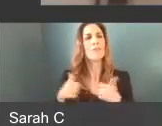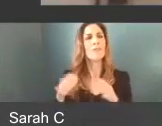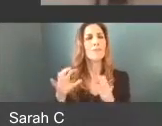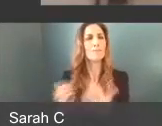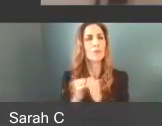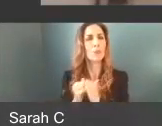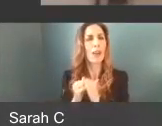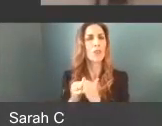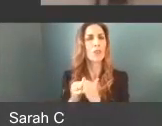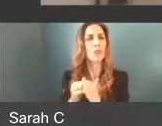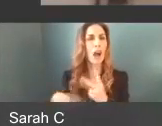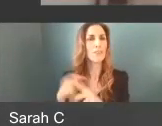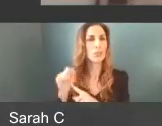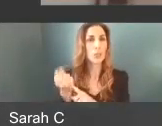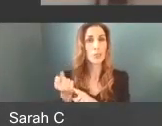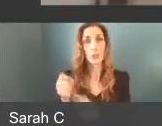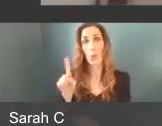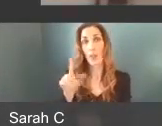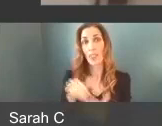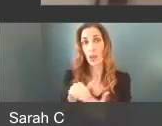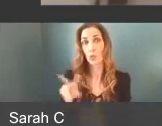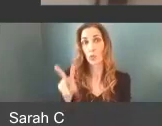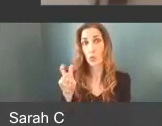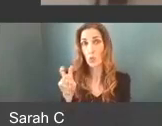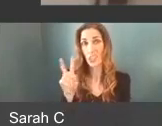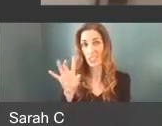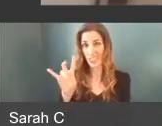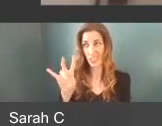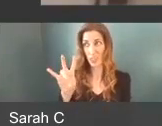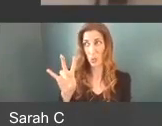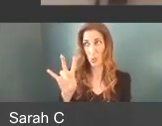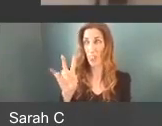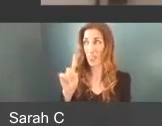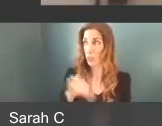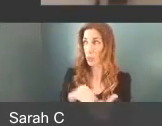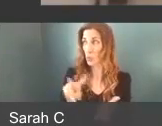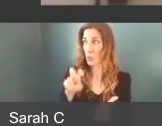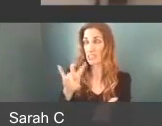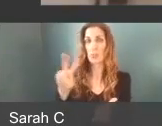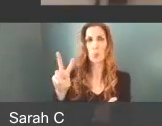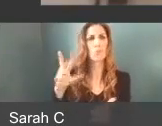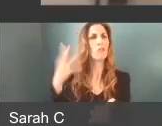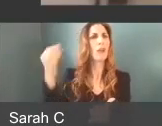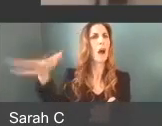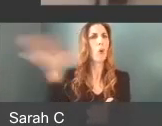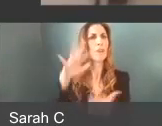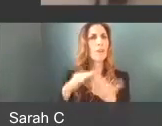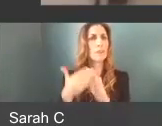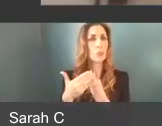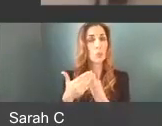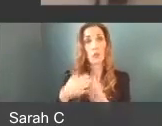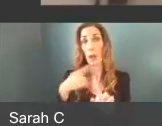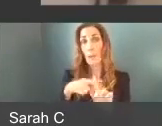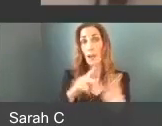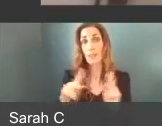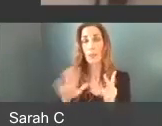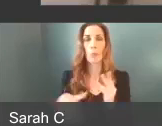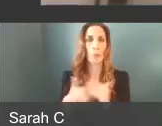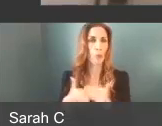1,272 are from the community. These positive individuals are from all 62 municipalities.